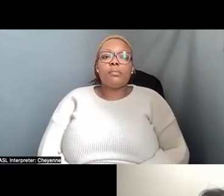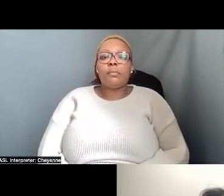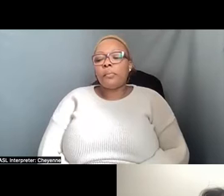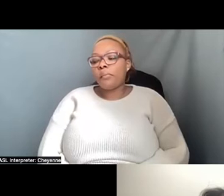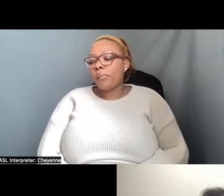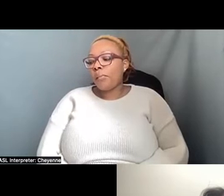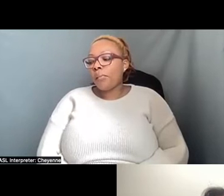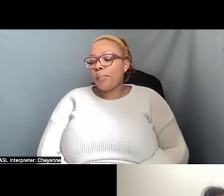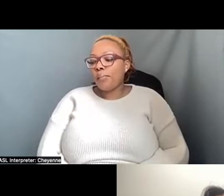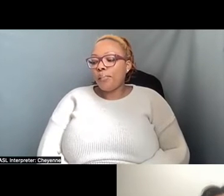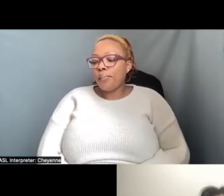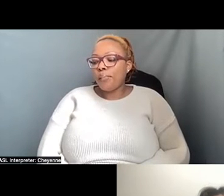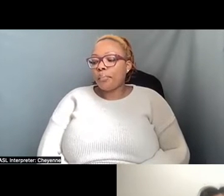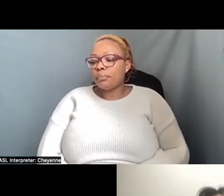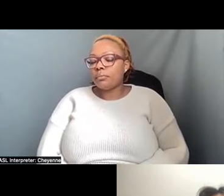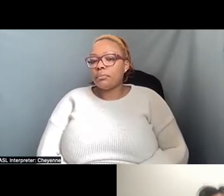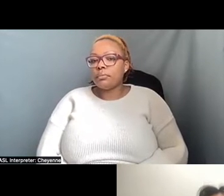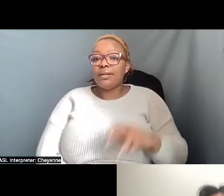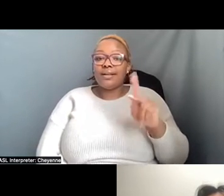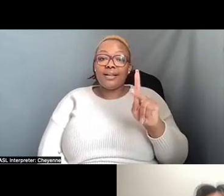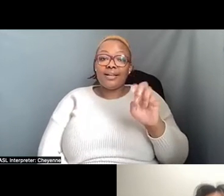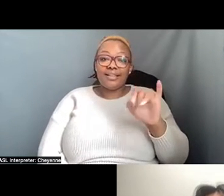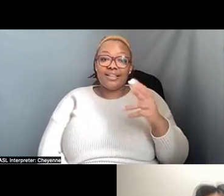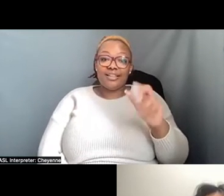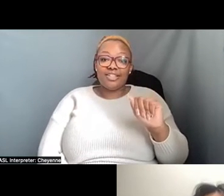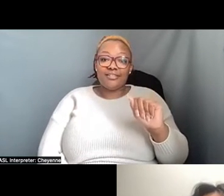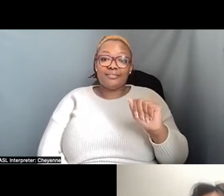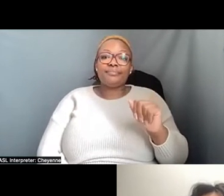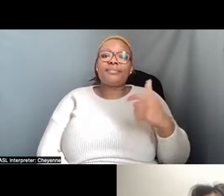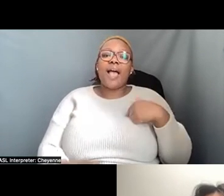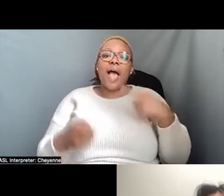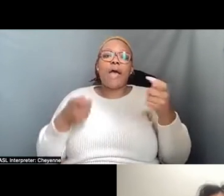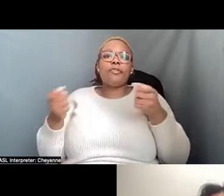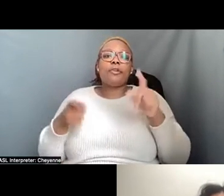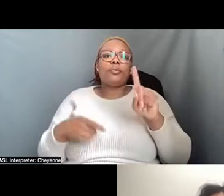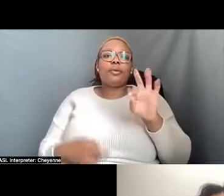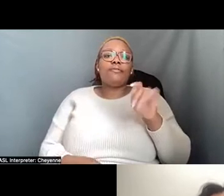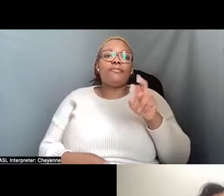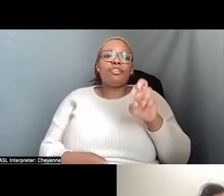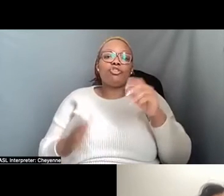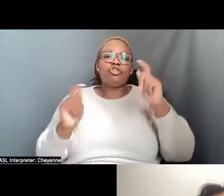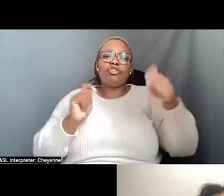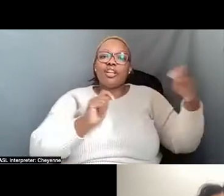Keisha, I have directed one feature documentary and I am the producer of another feature documentary